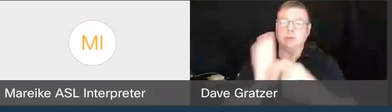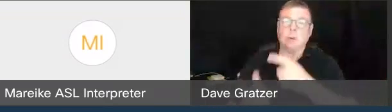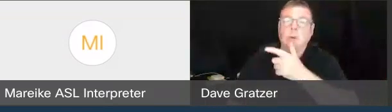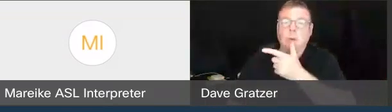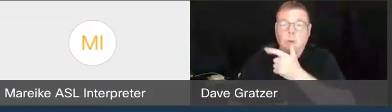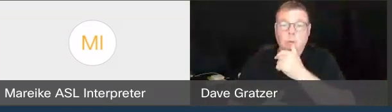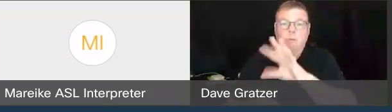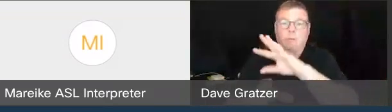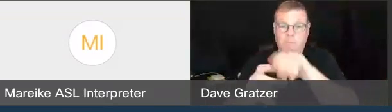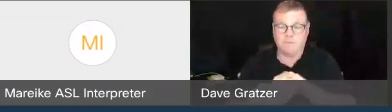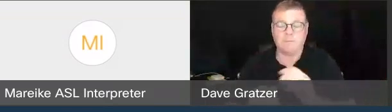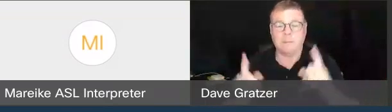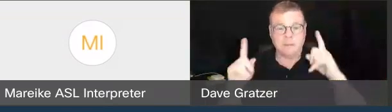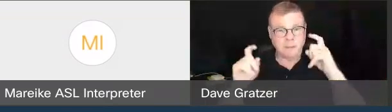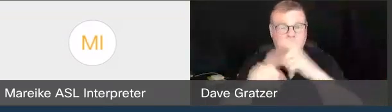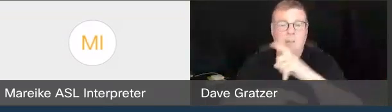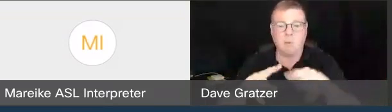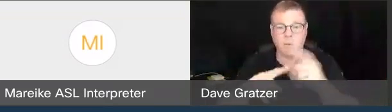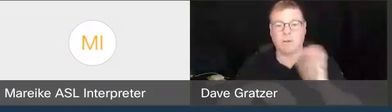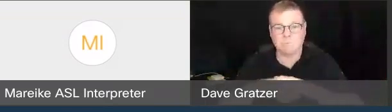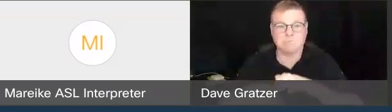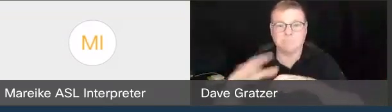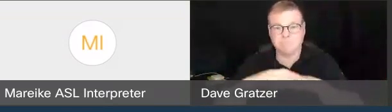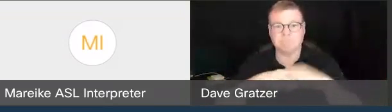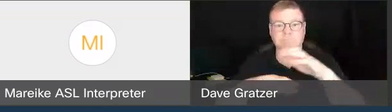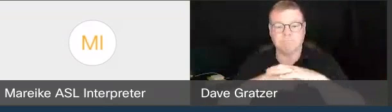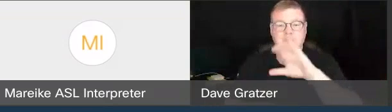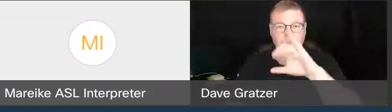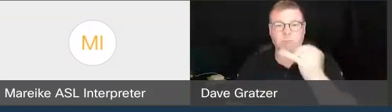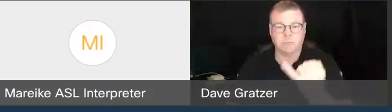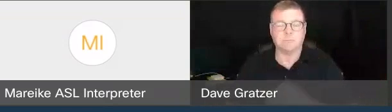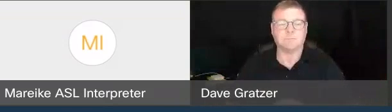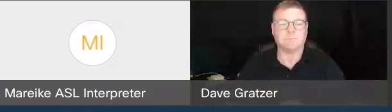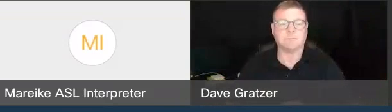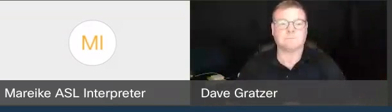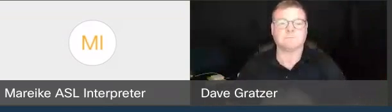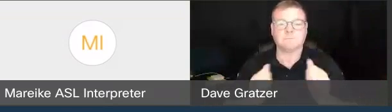the additional complexities when you layer on justice involvement with severe and persistent